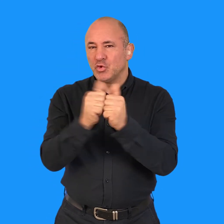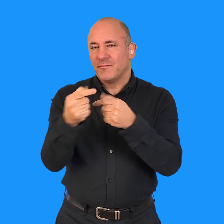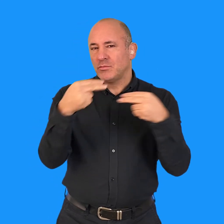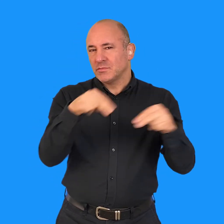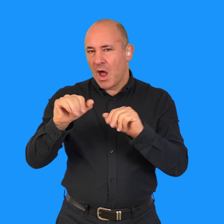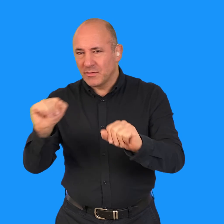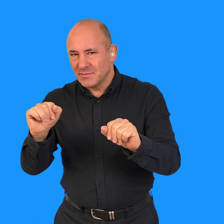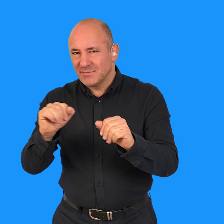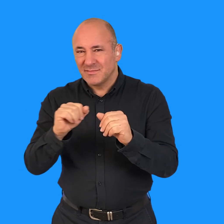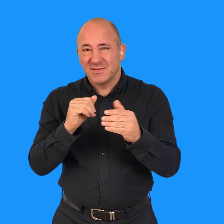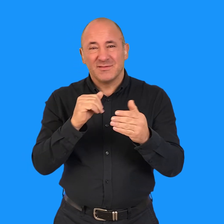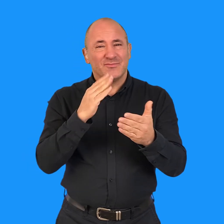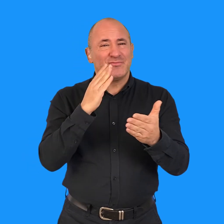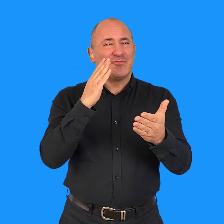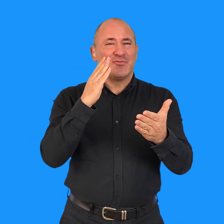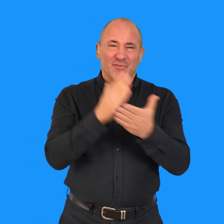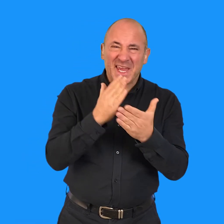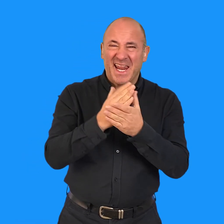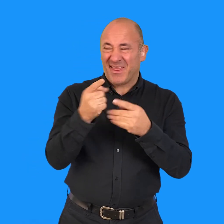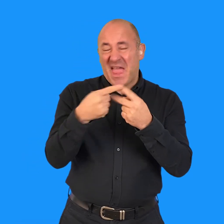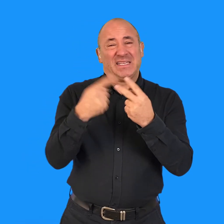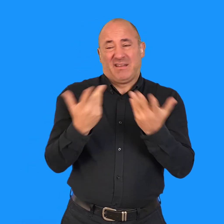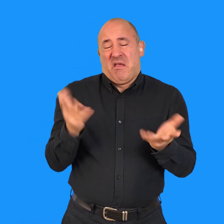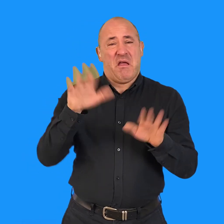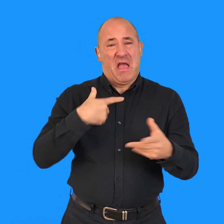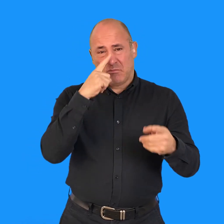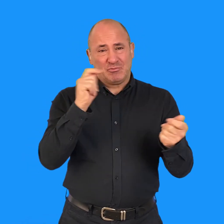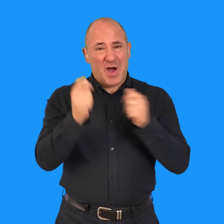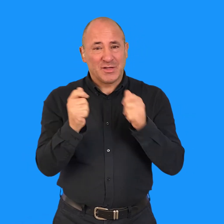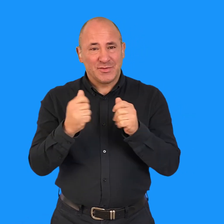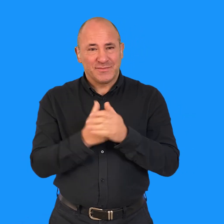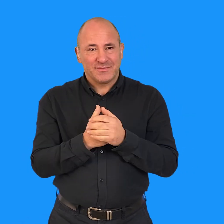including using different venue for dance events.